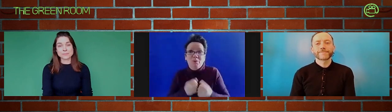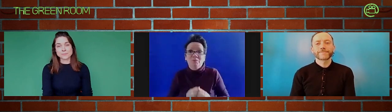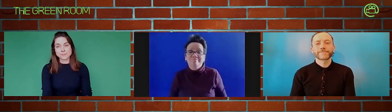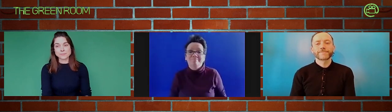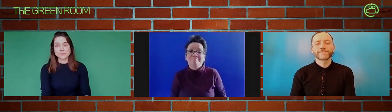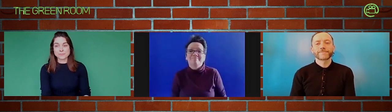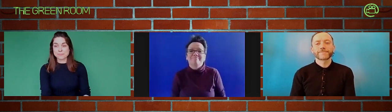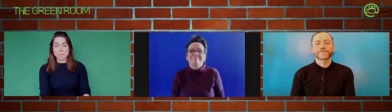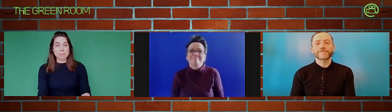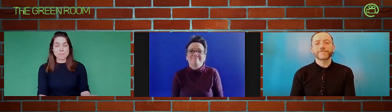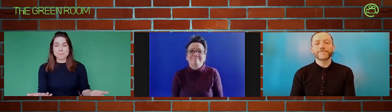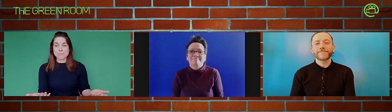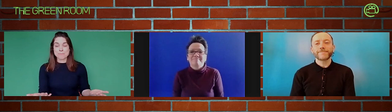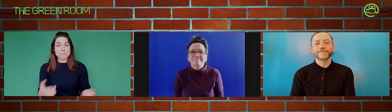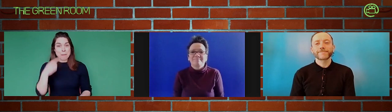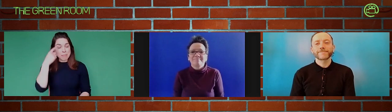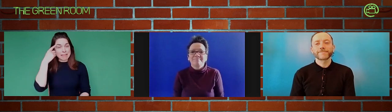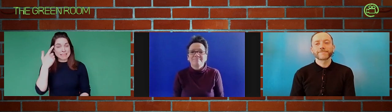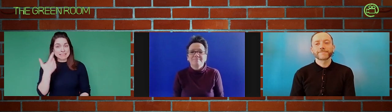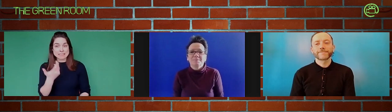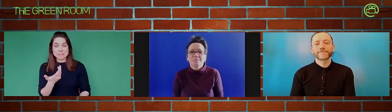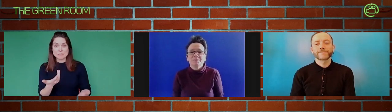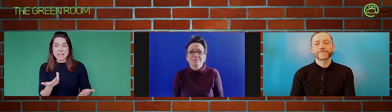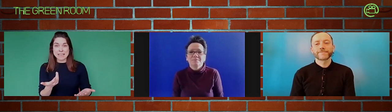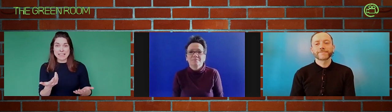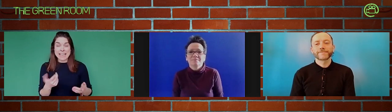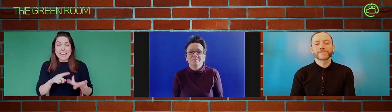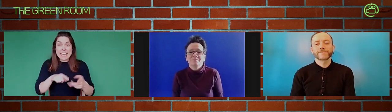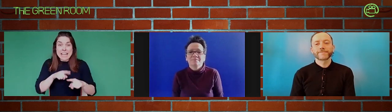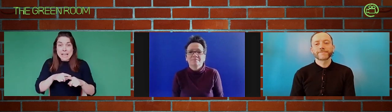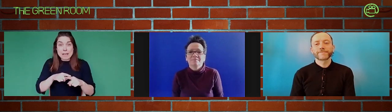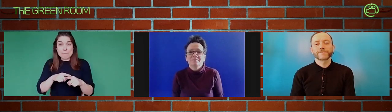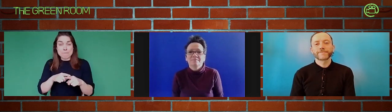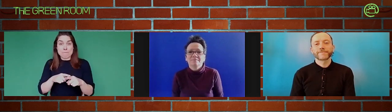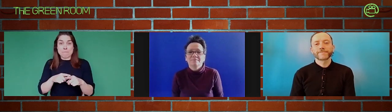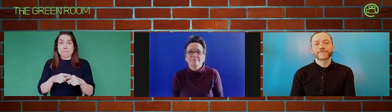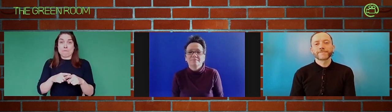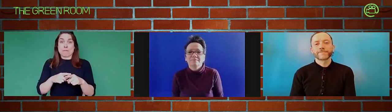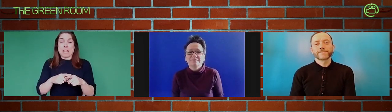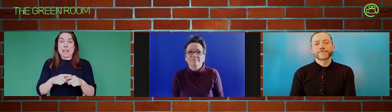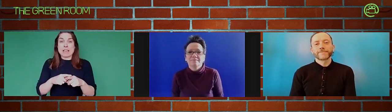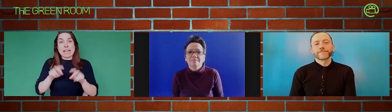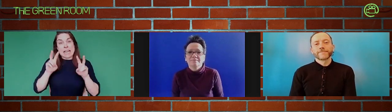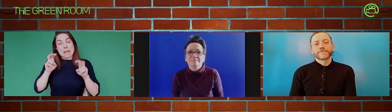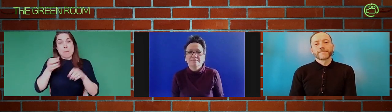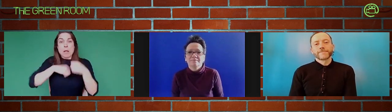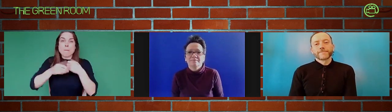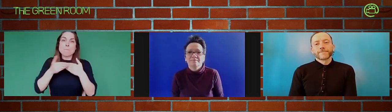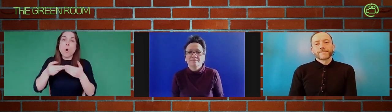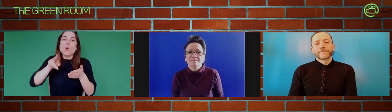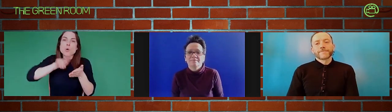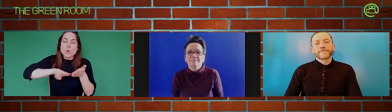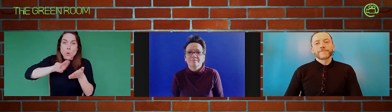going on from that. If it's more normalized in earlier school. I think the confidence of students will